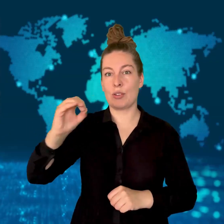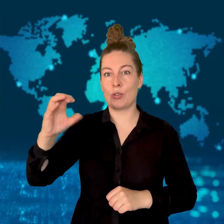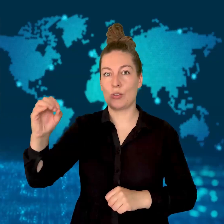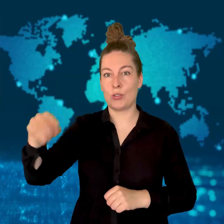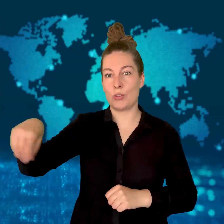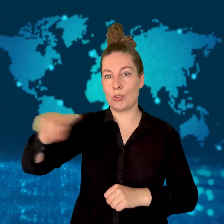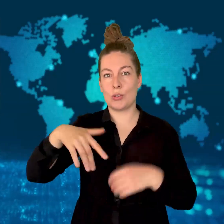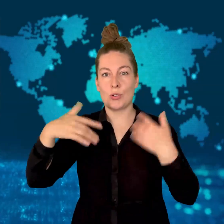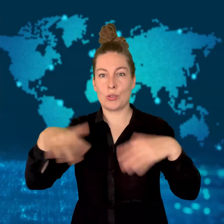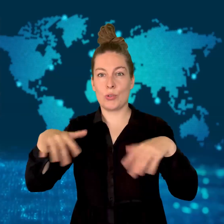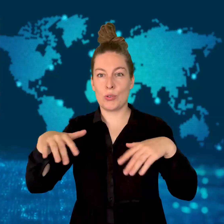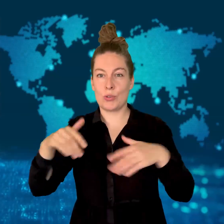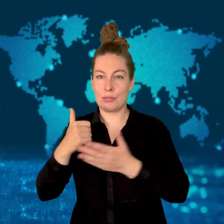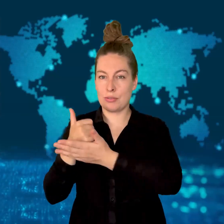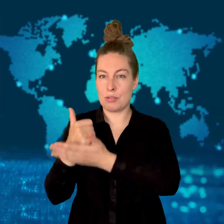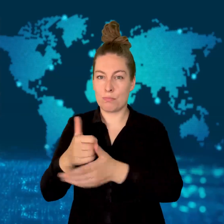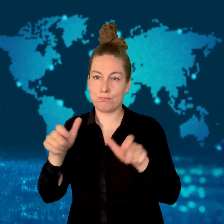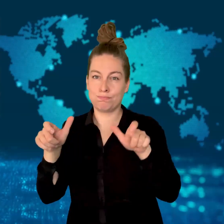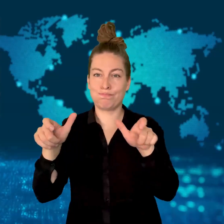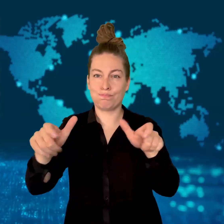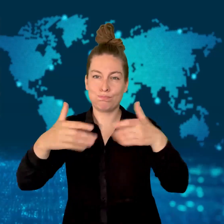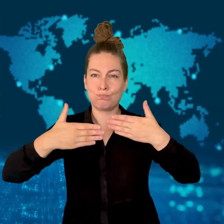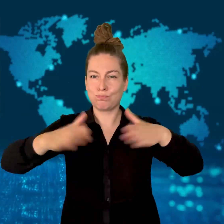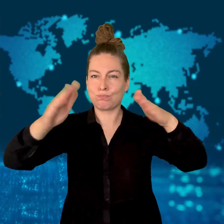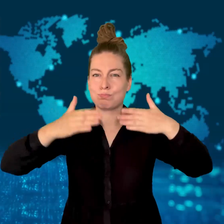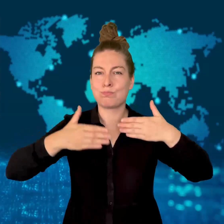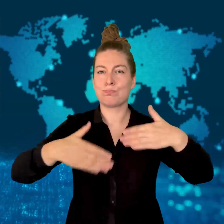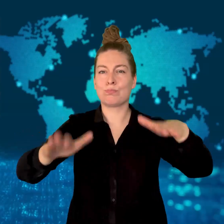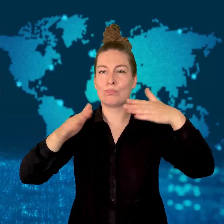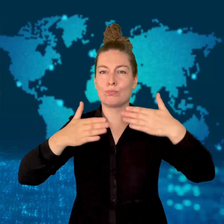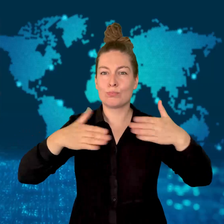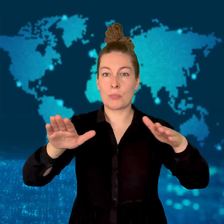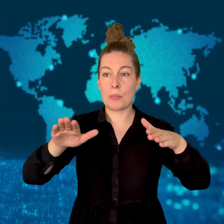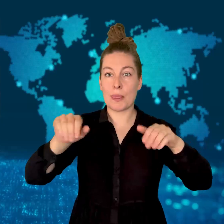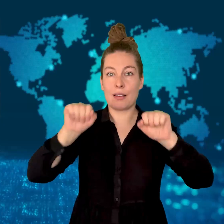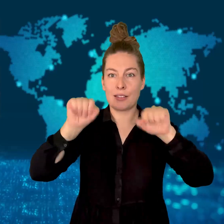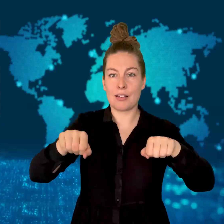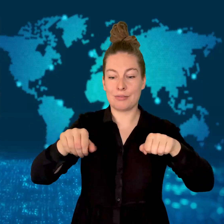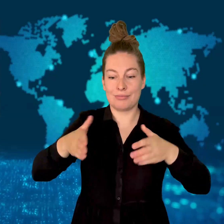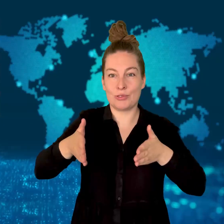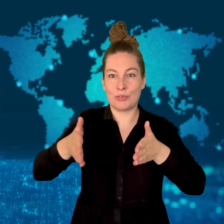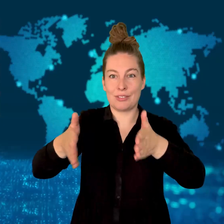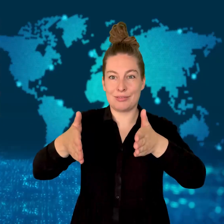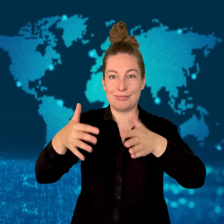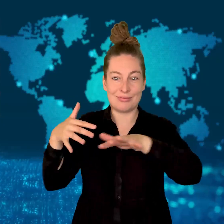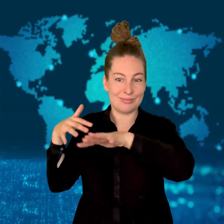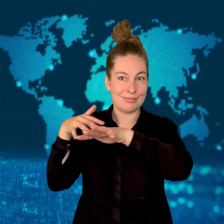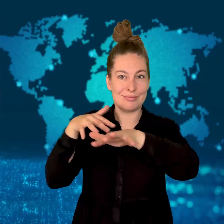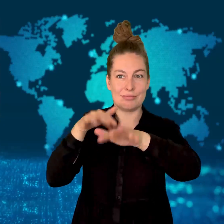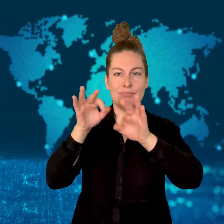As the city officials refused to yield and physically blocked